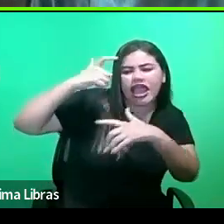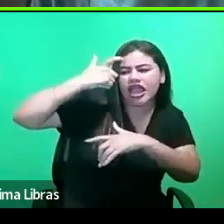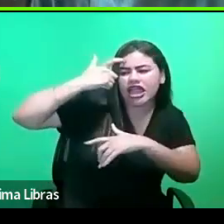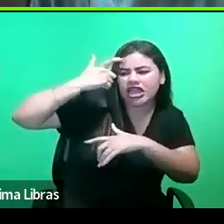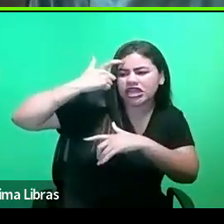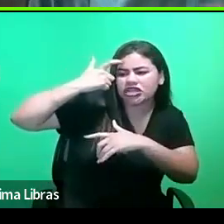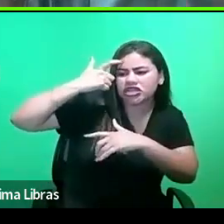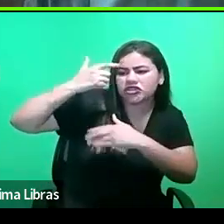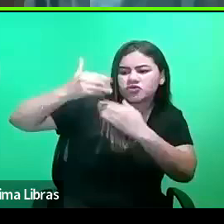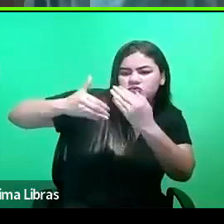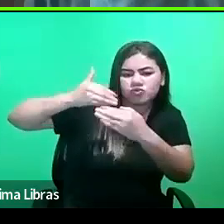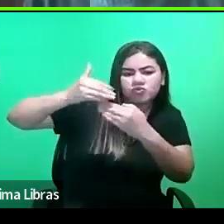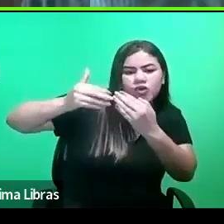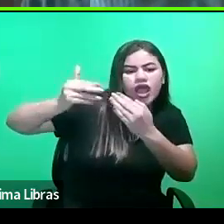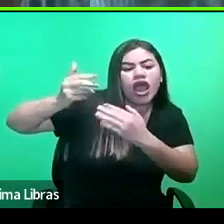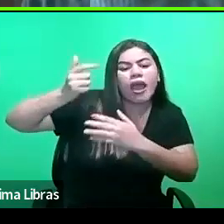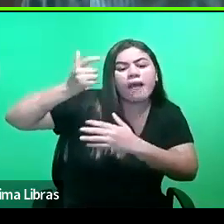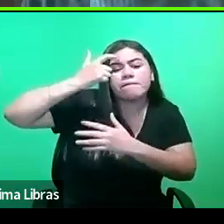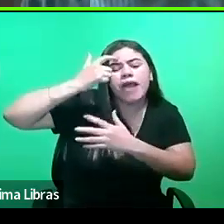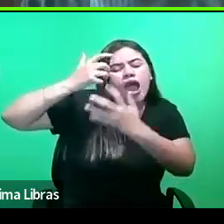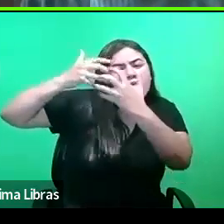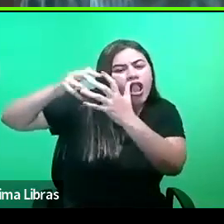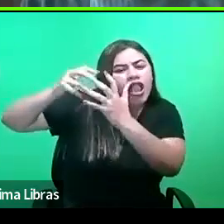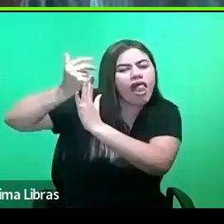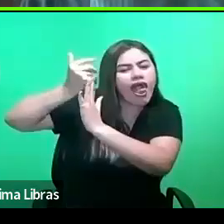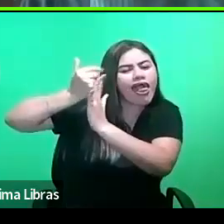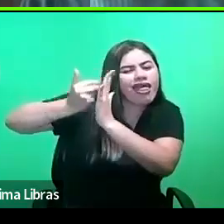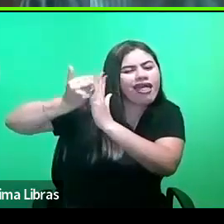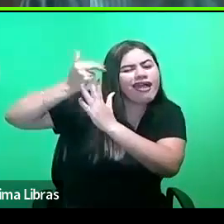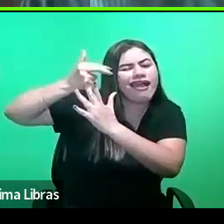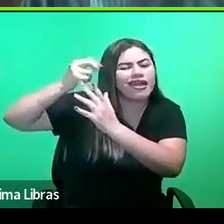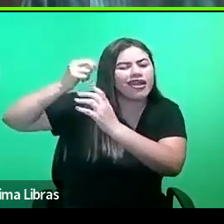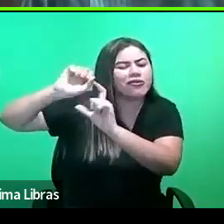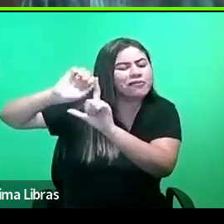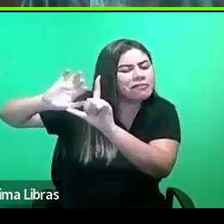Hey? don't you